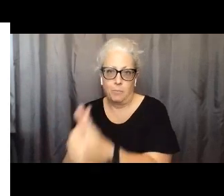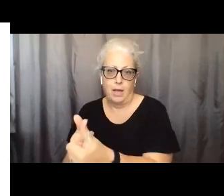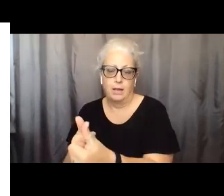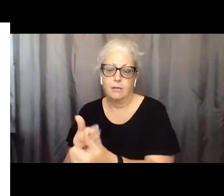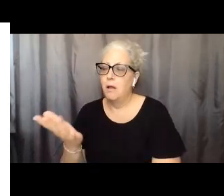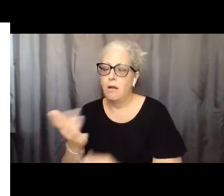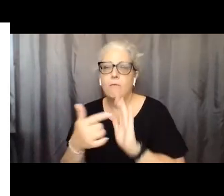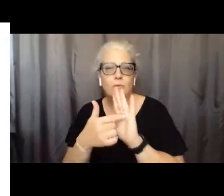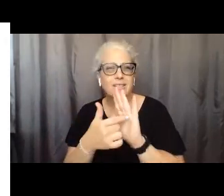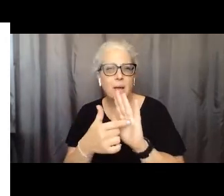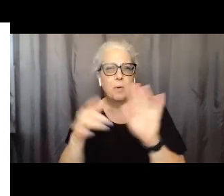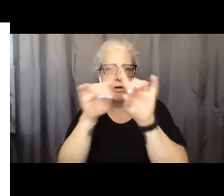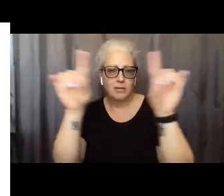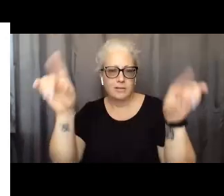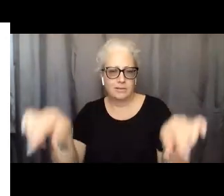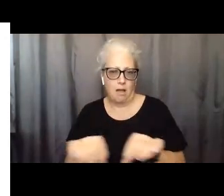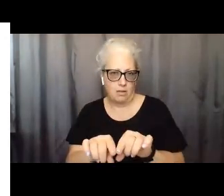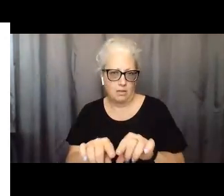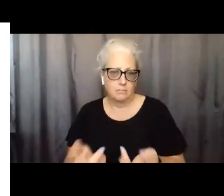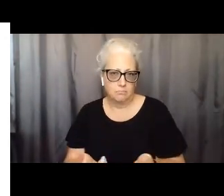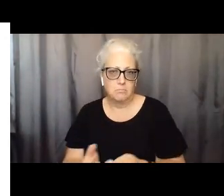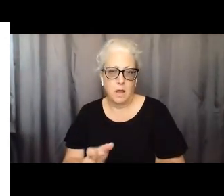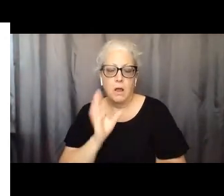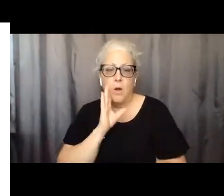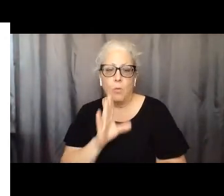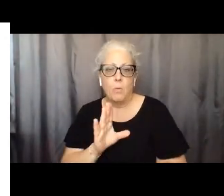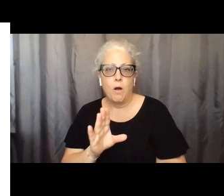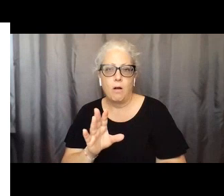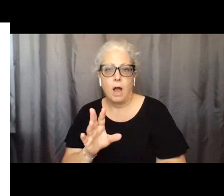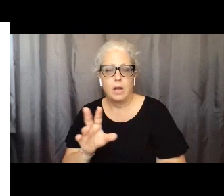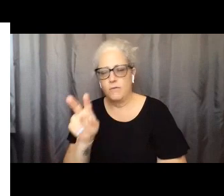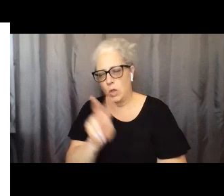the survey responses to help inform those sort of outside code